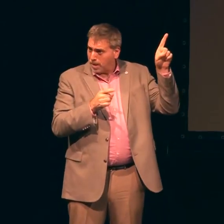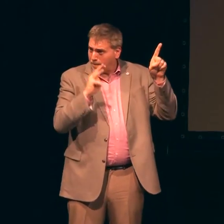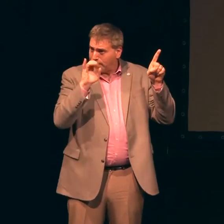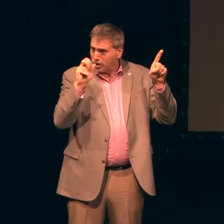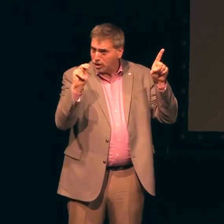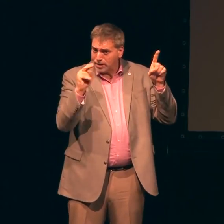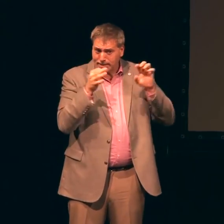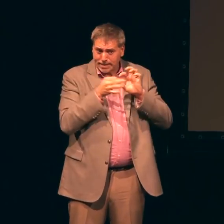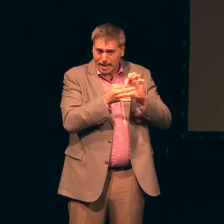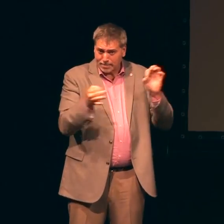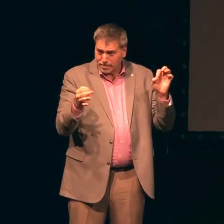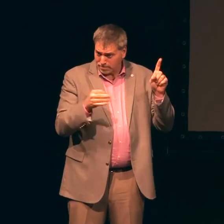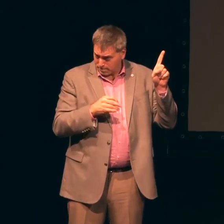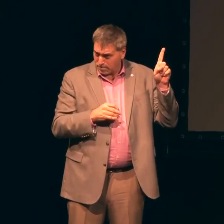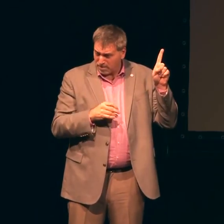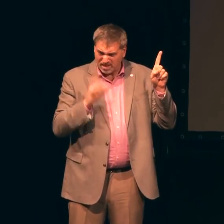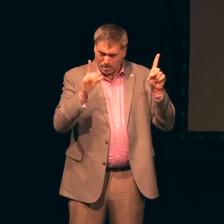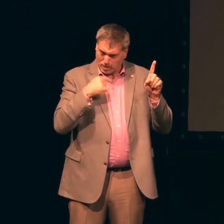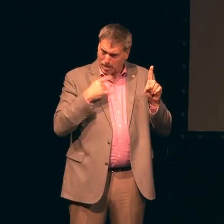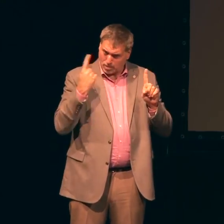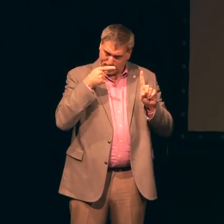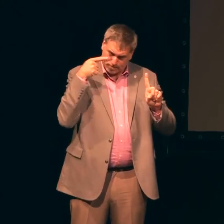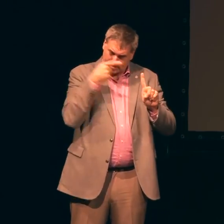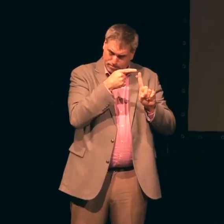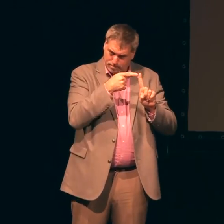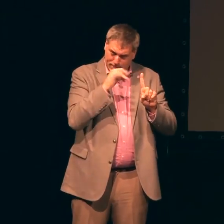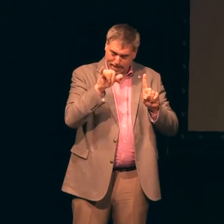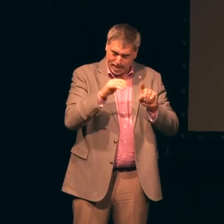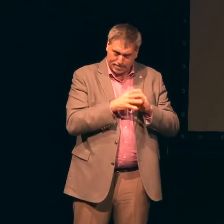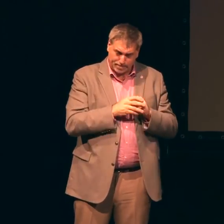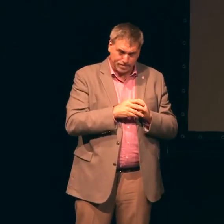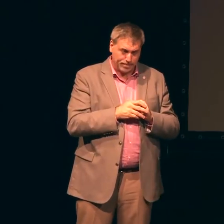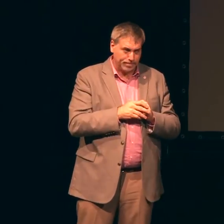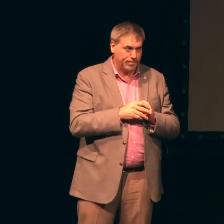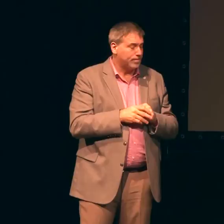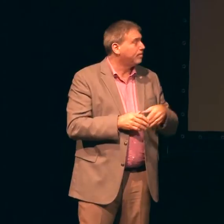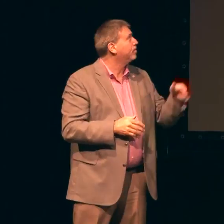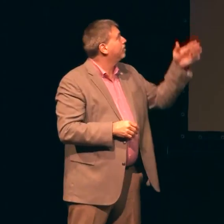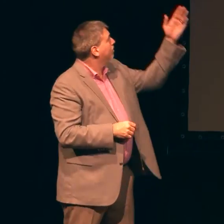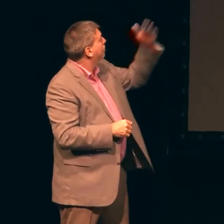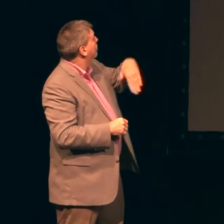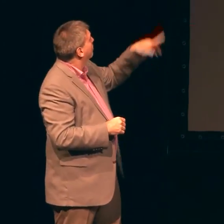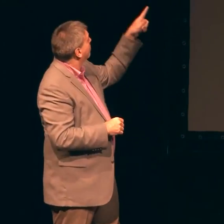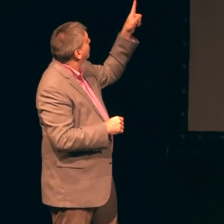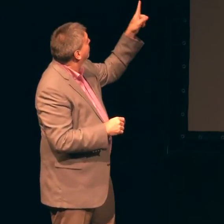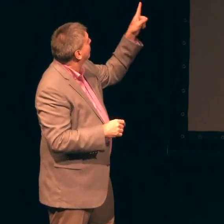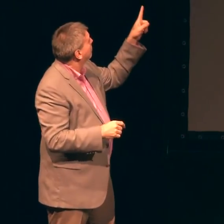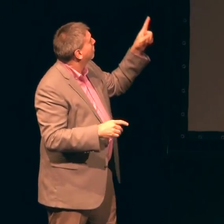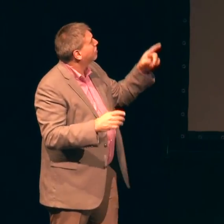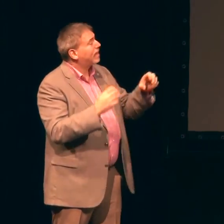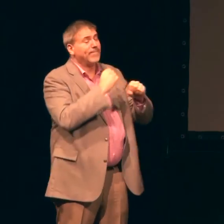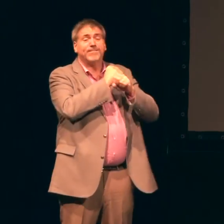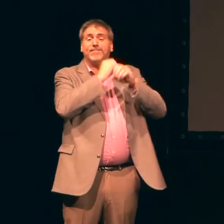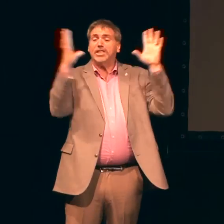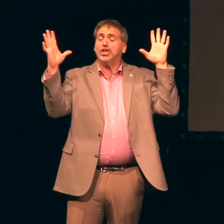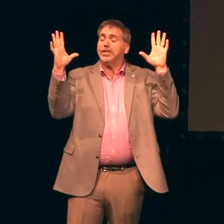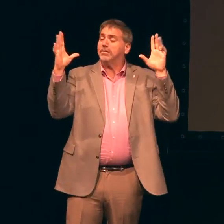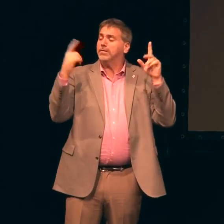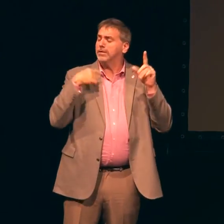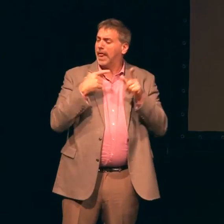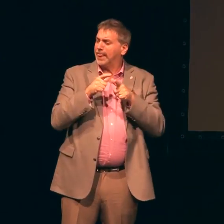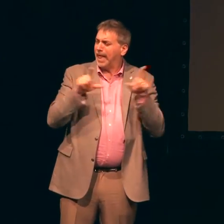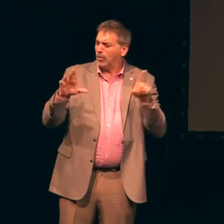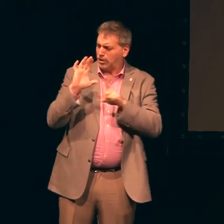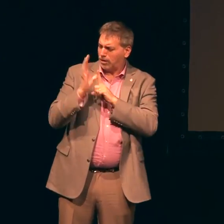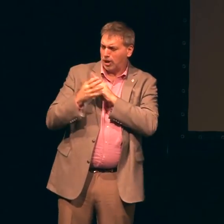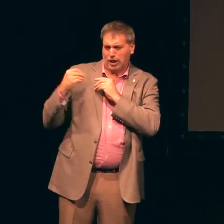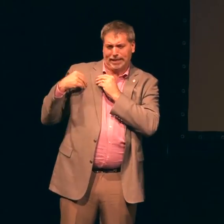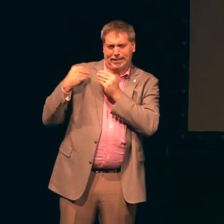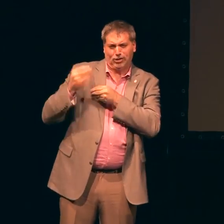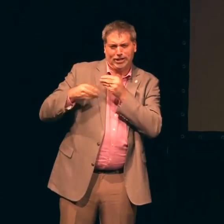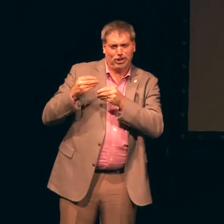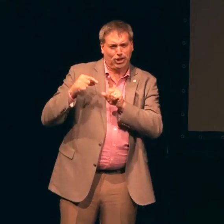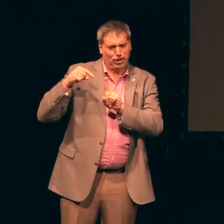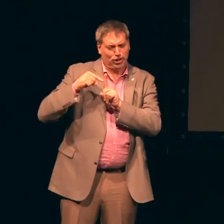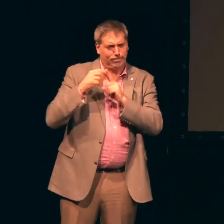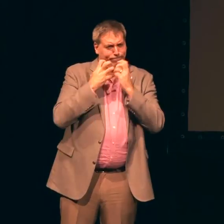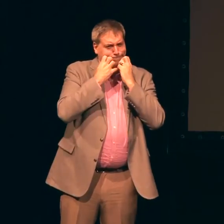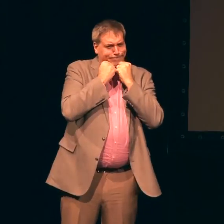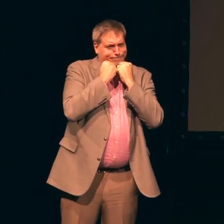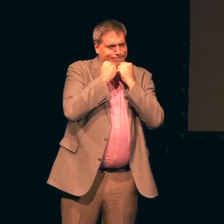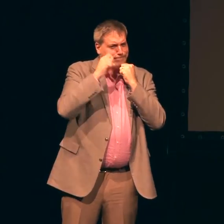decisions, it all tys into that mission statement, that is always key. A vision is for language